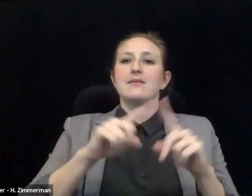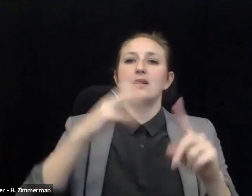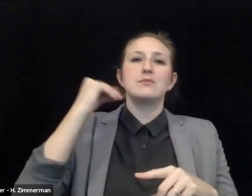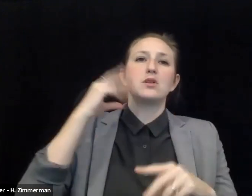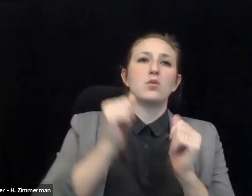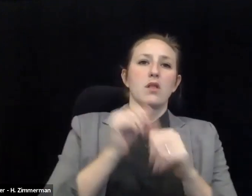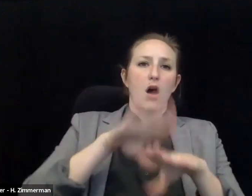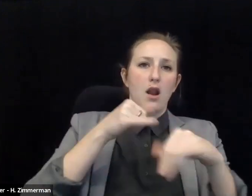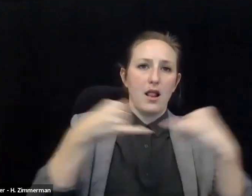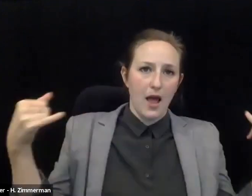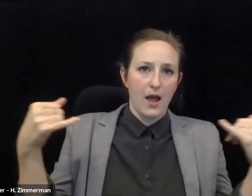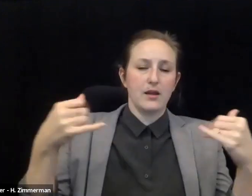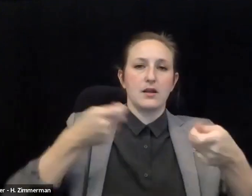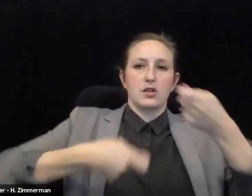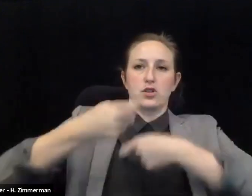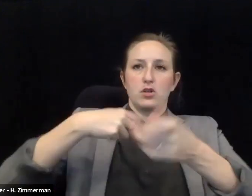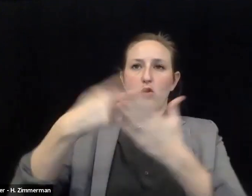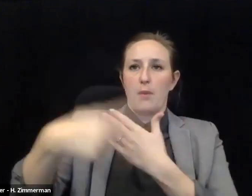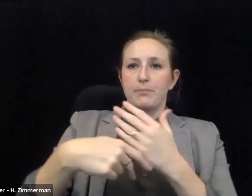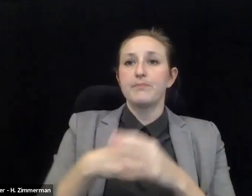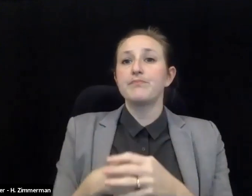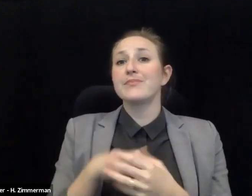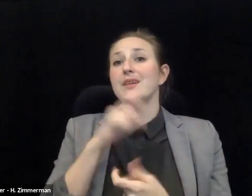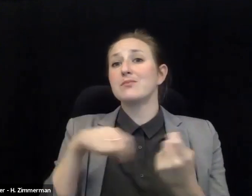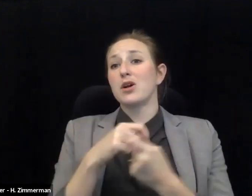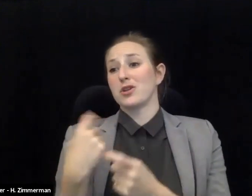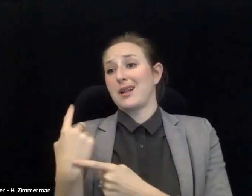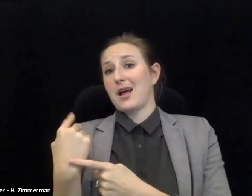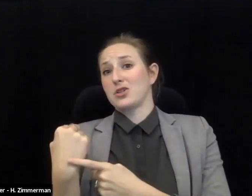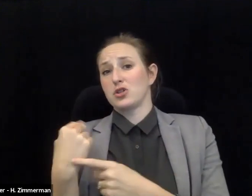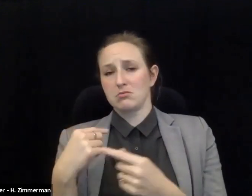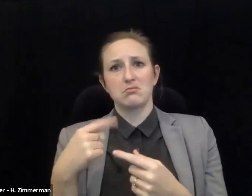exchange programs, and especially over the last year, they've had even more experience